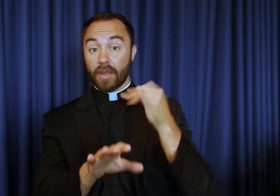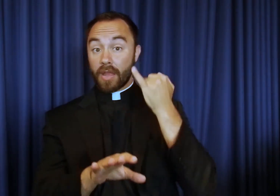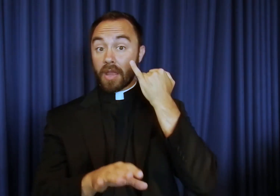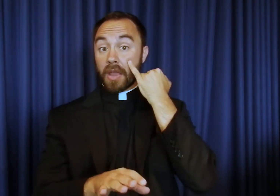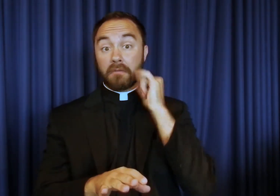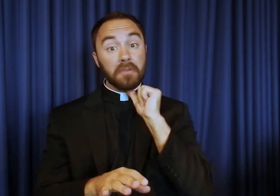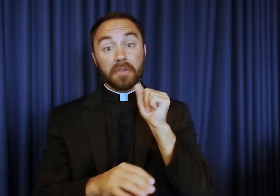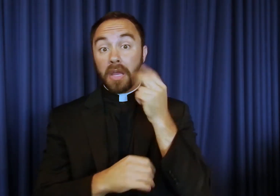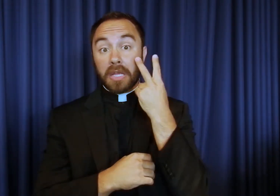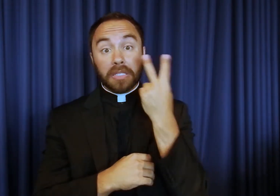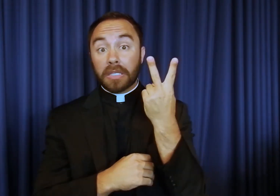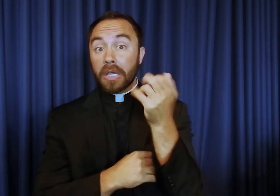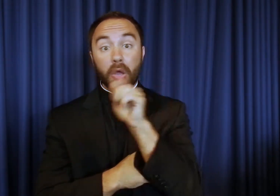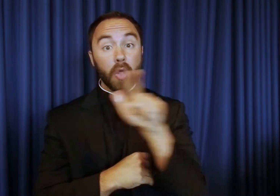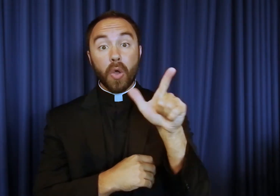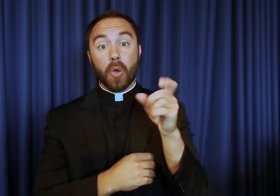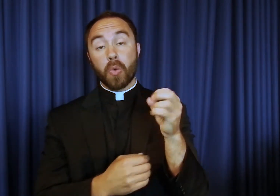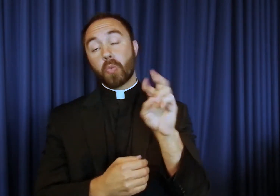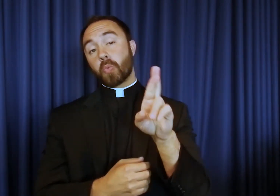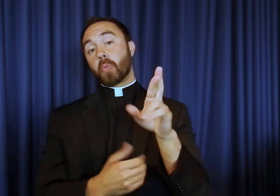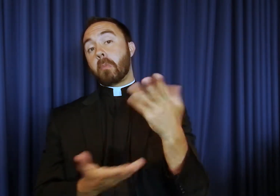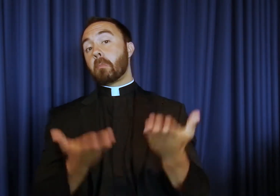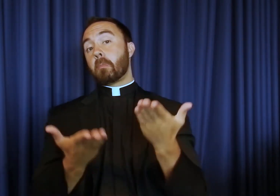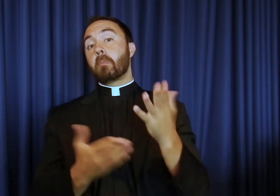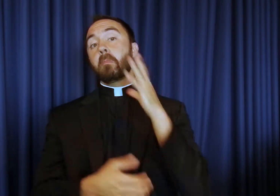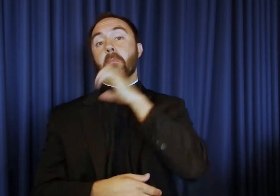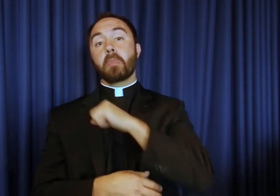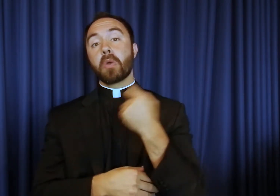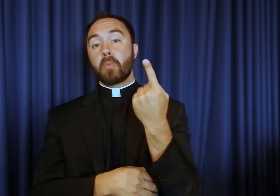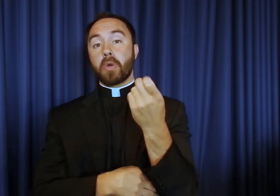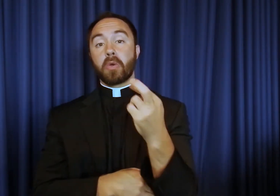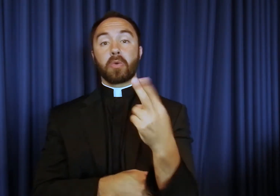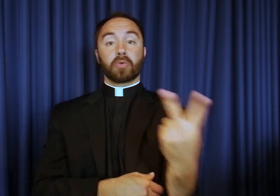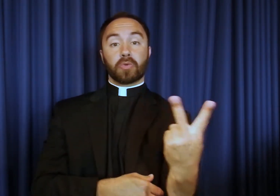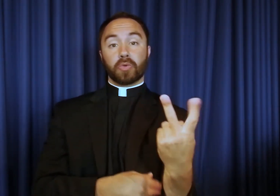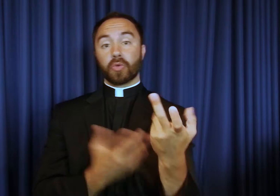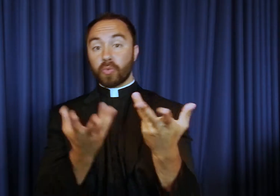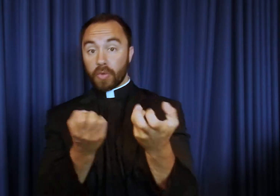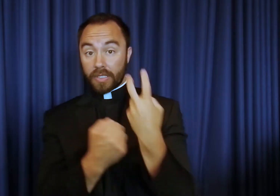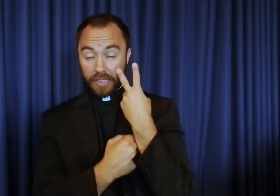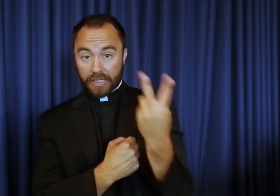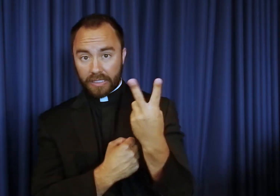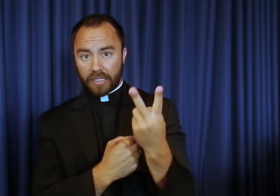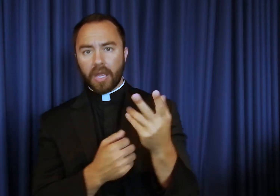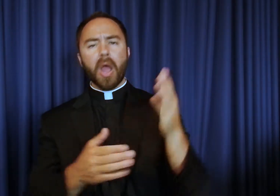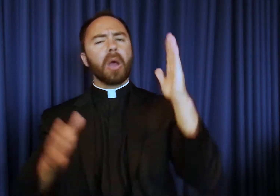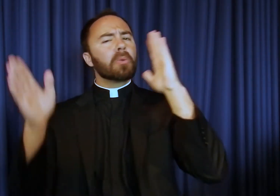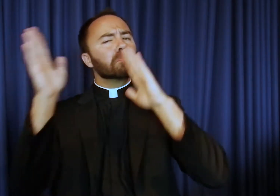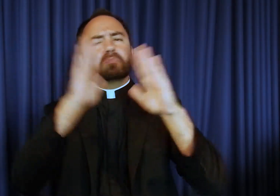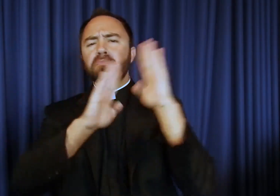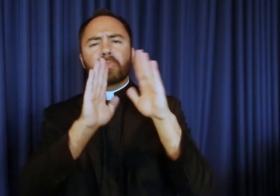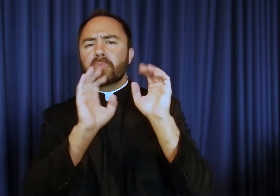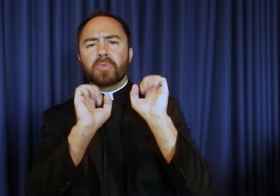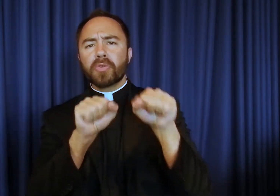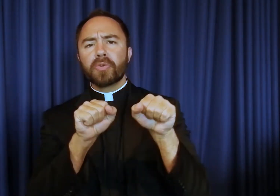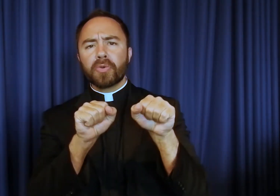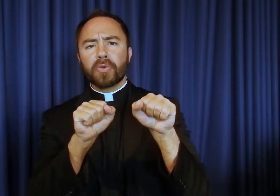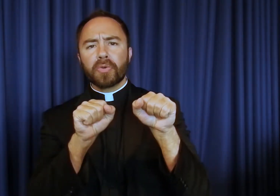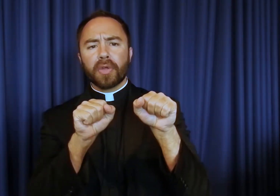of all I just want to thank you for following along with me but if you haven't had a chance to see all the videos. Maybe you missed one or two and